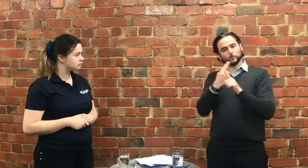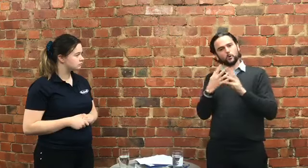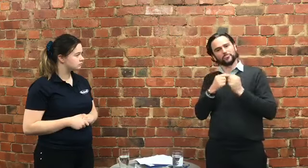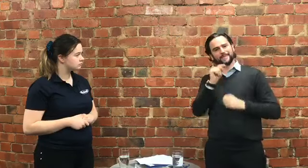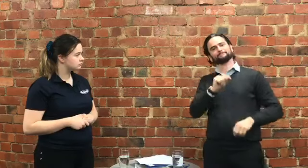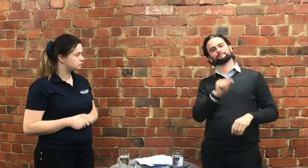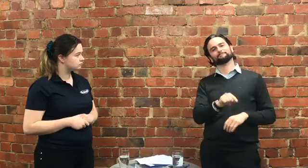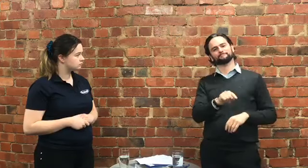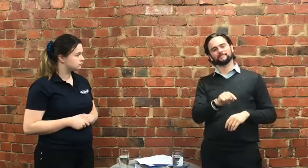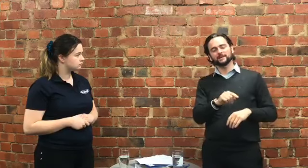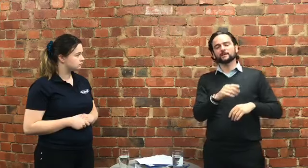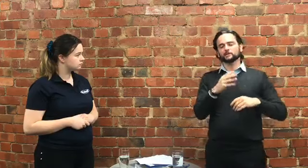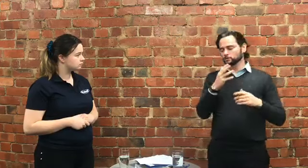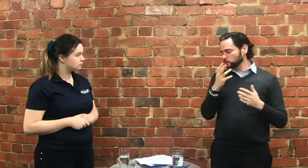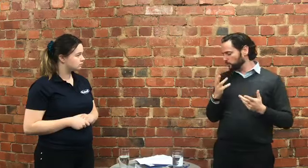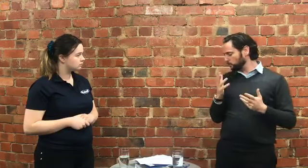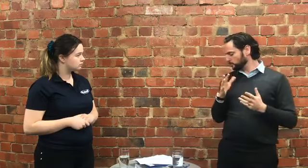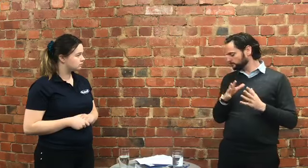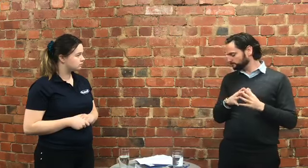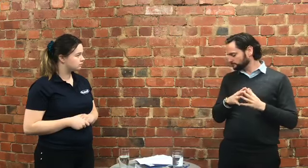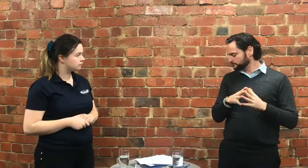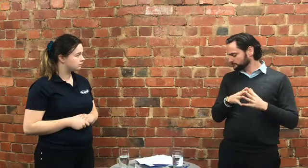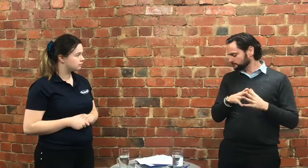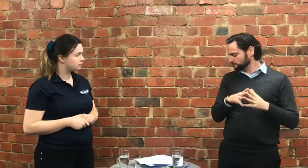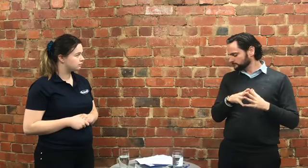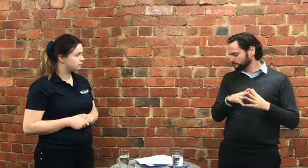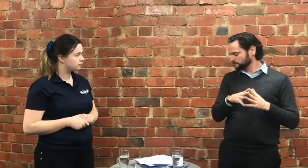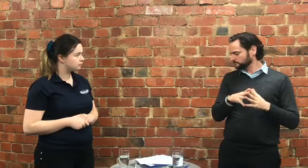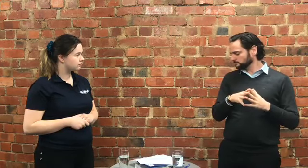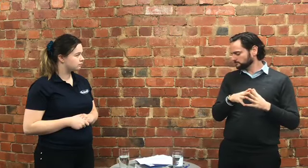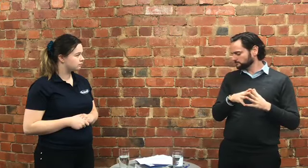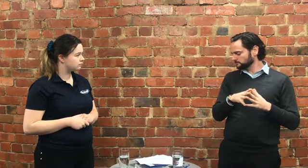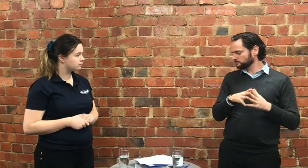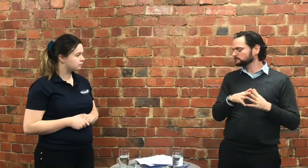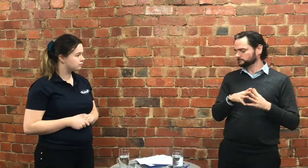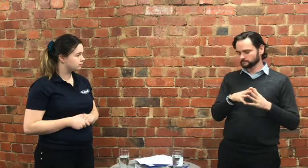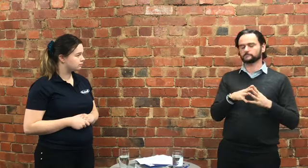and to help you work out what services are best for you.